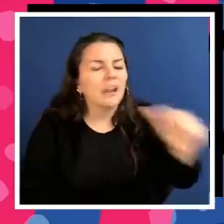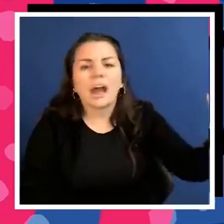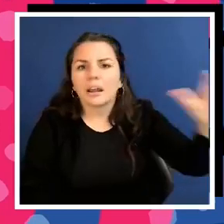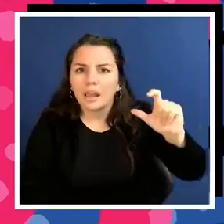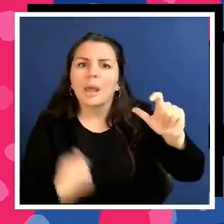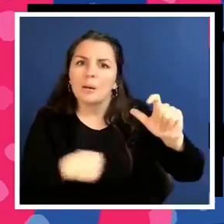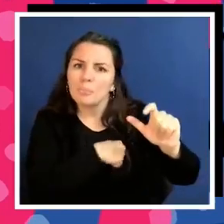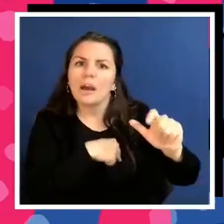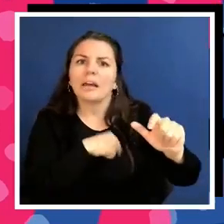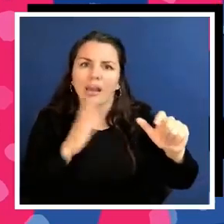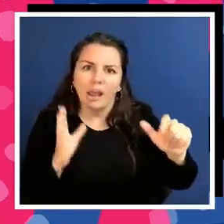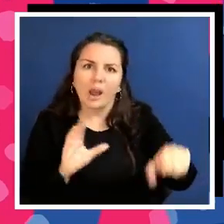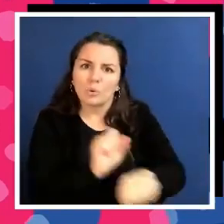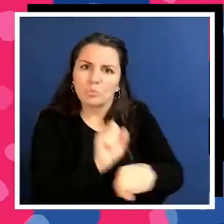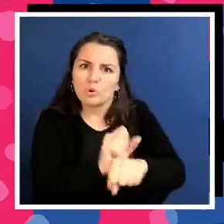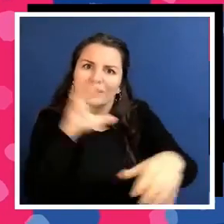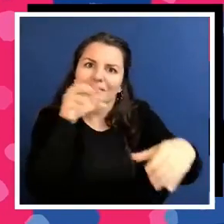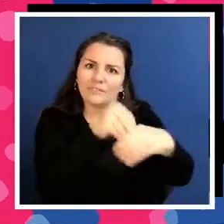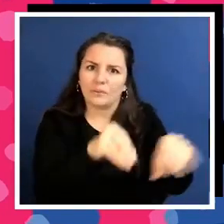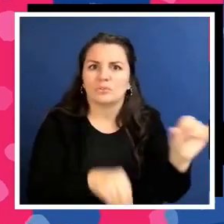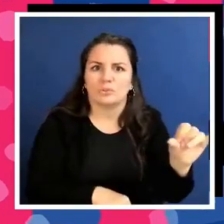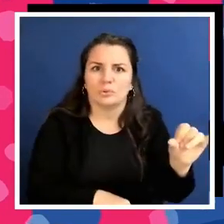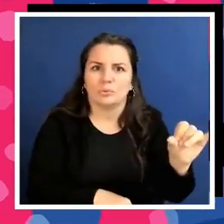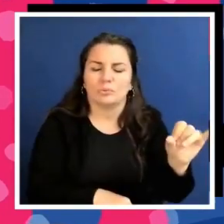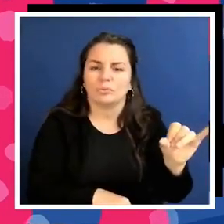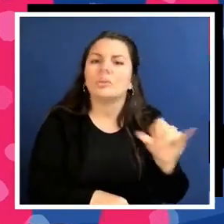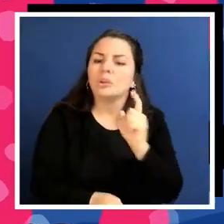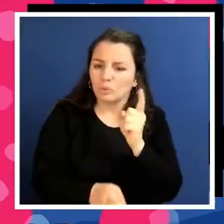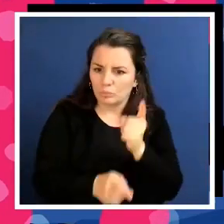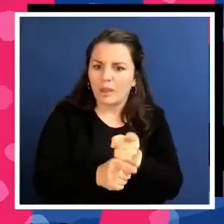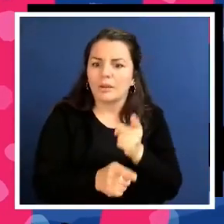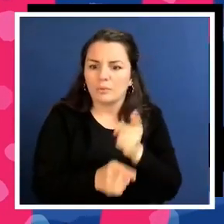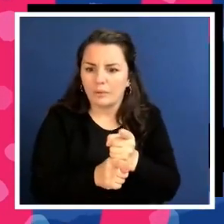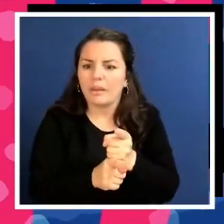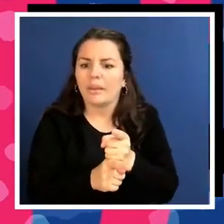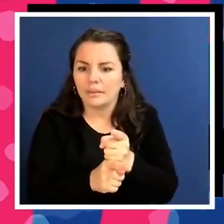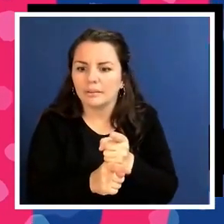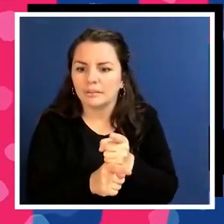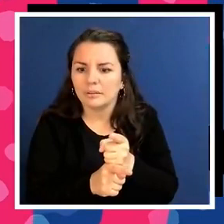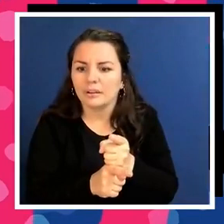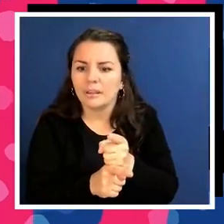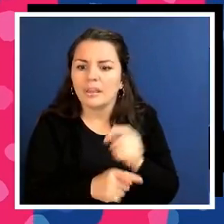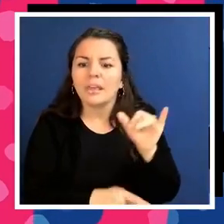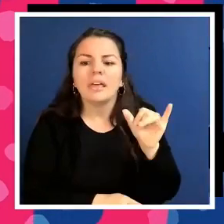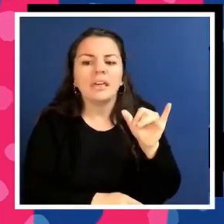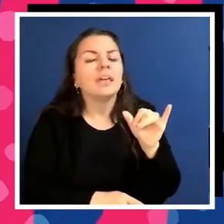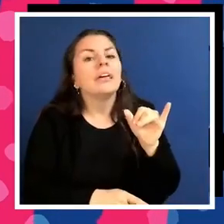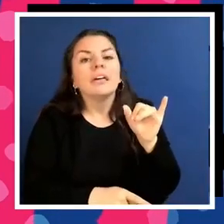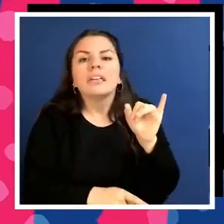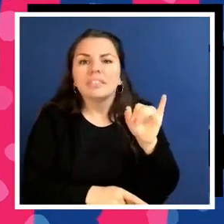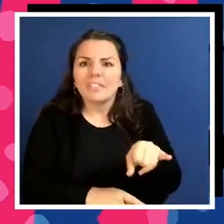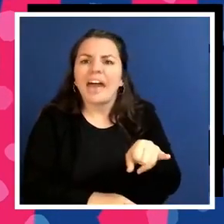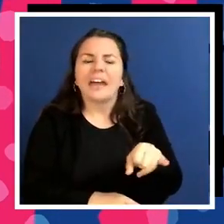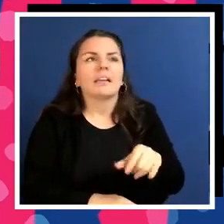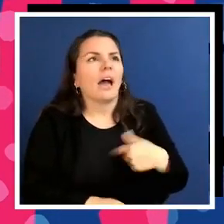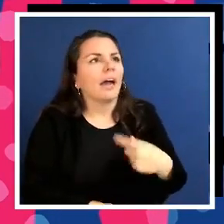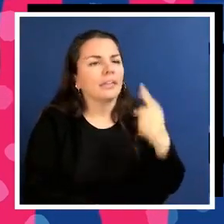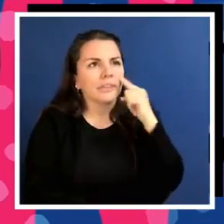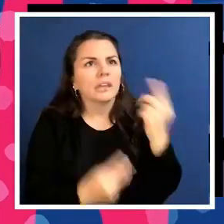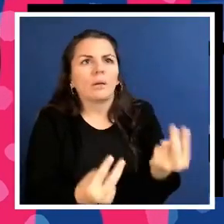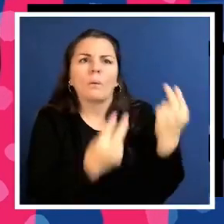EARLIER THAT STRUCK ME -THIS